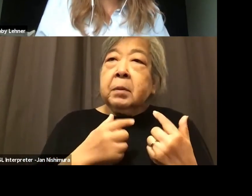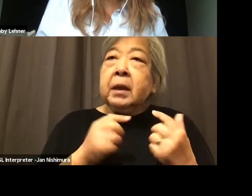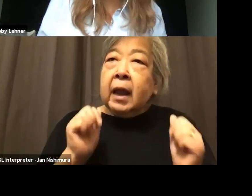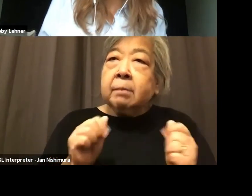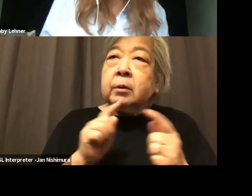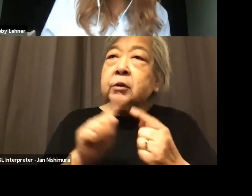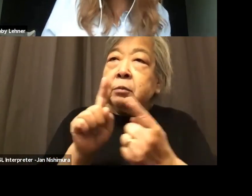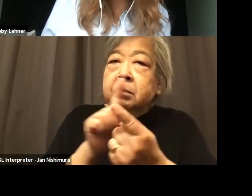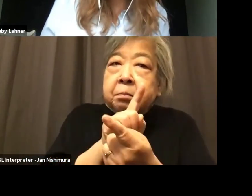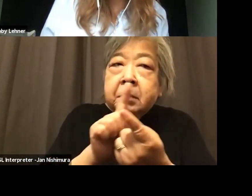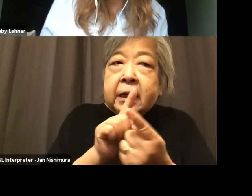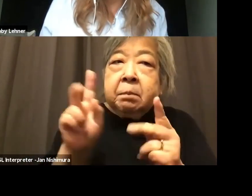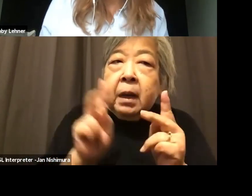in itself.